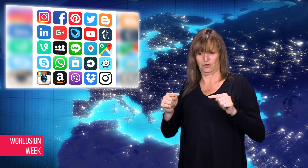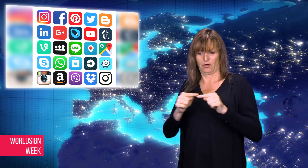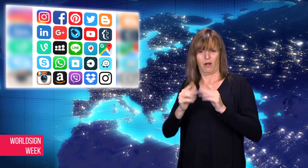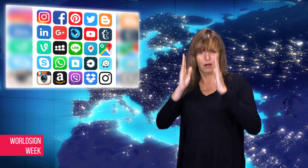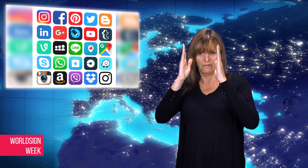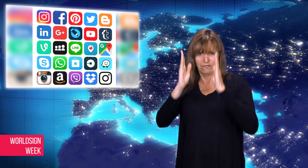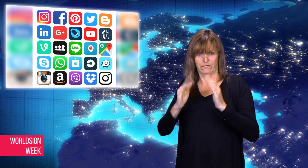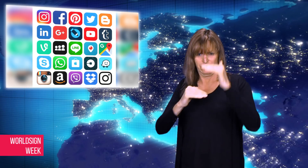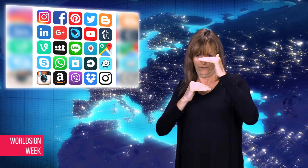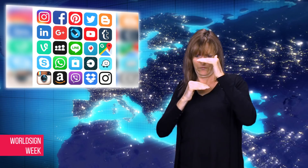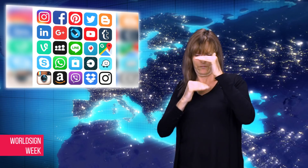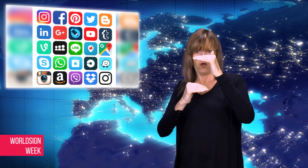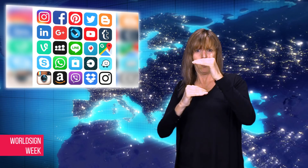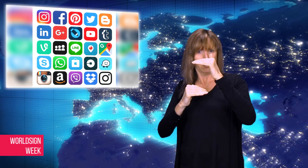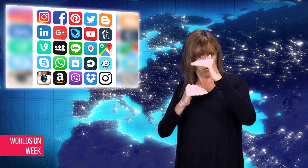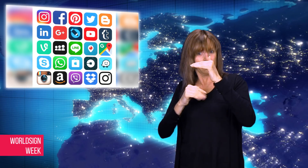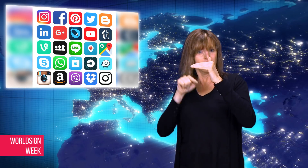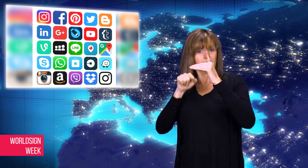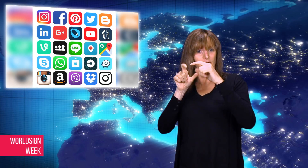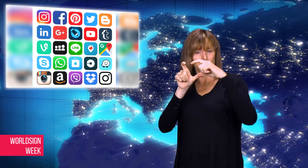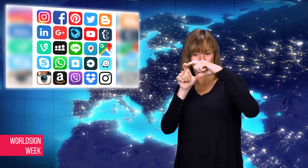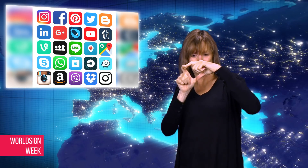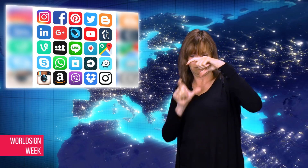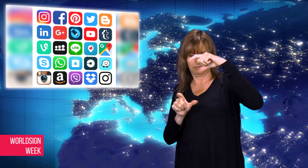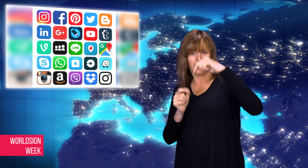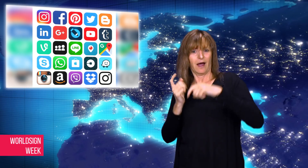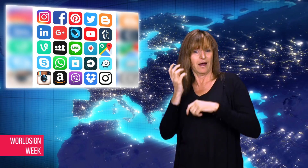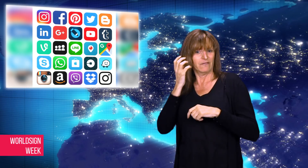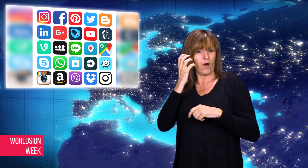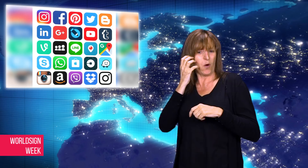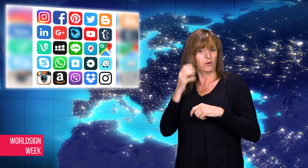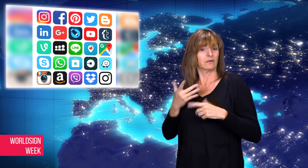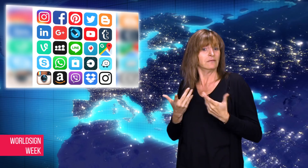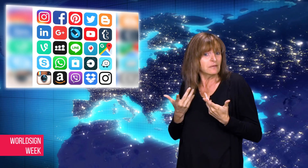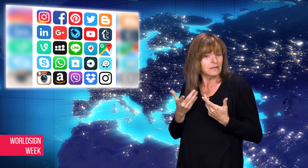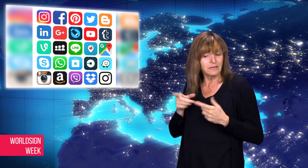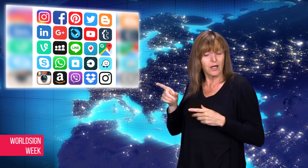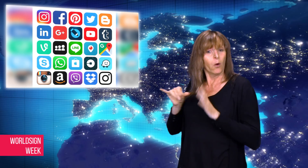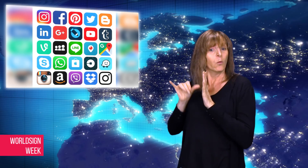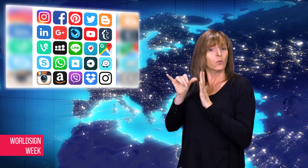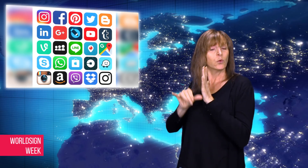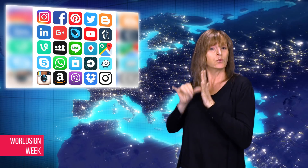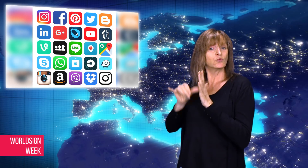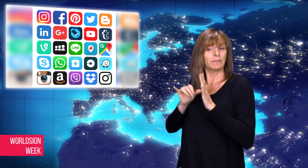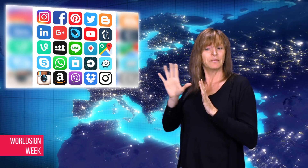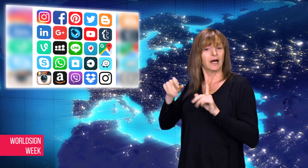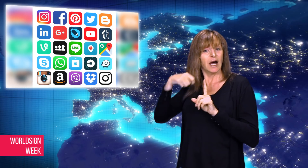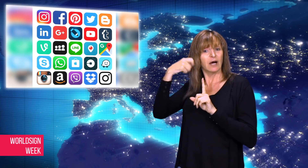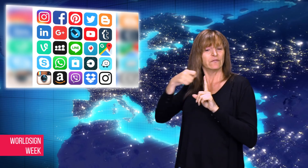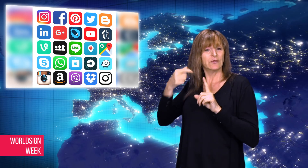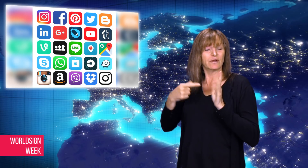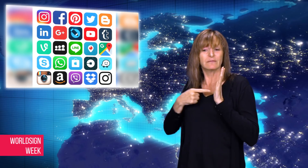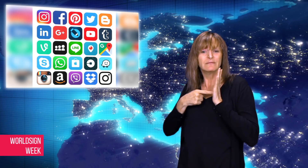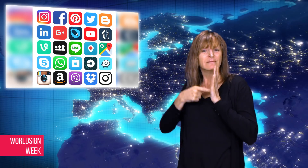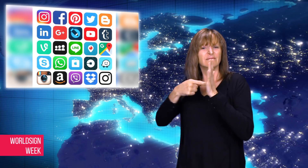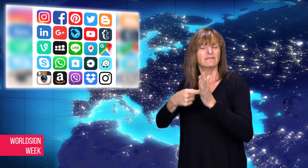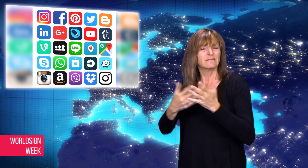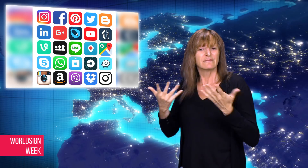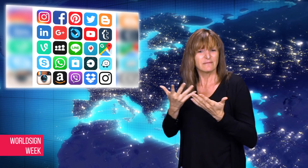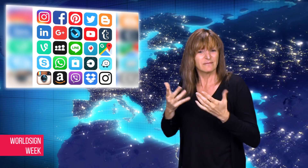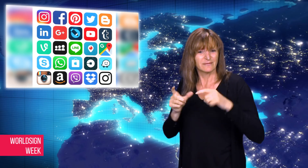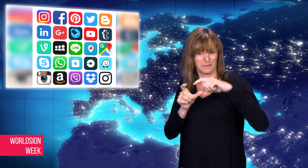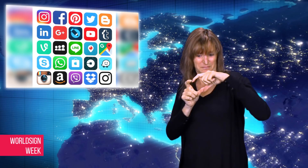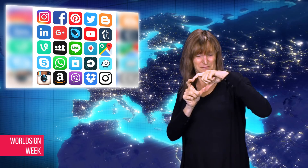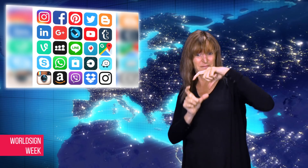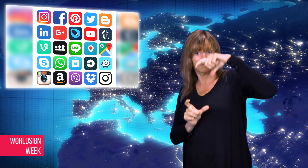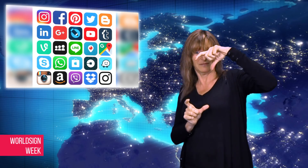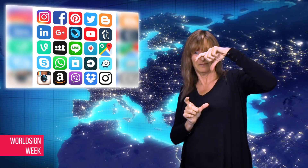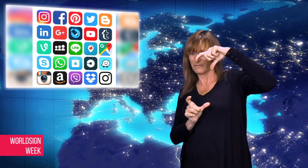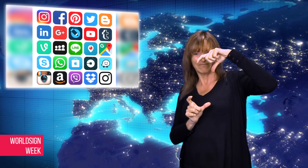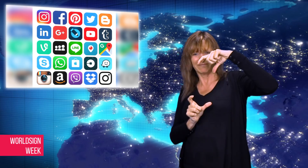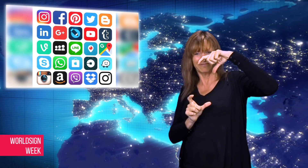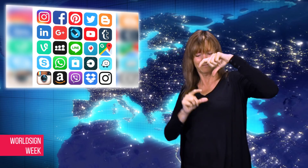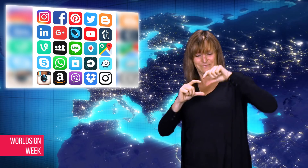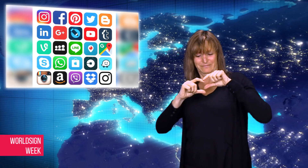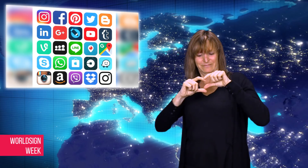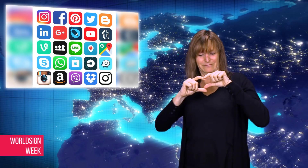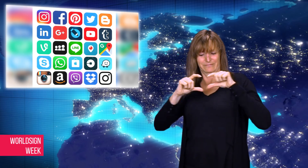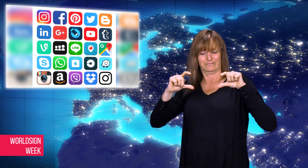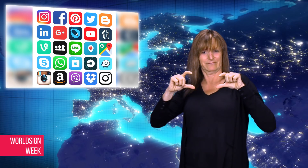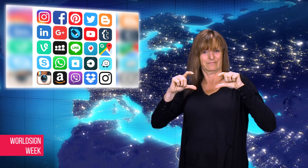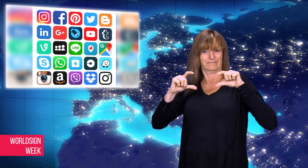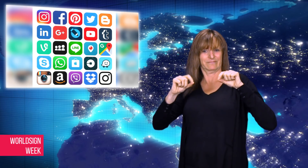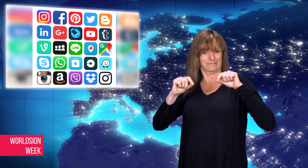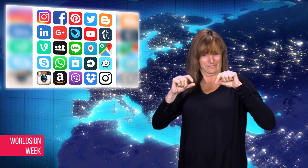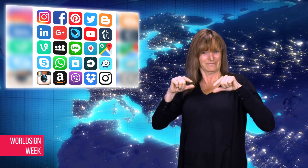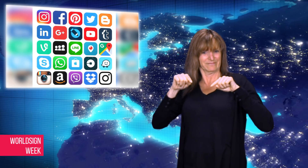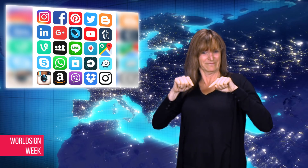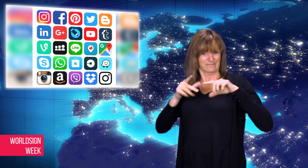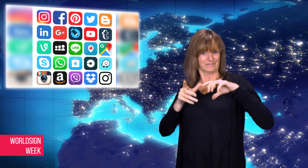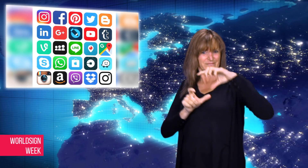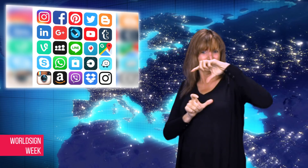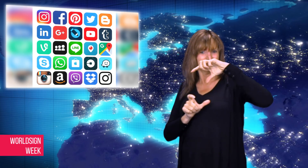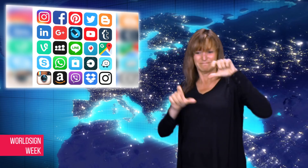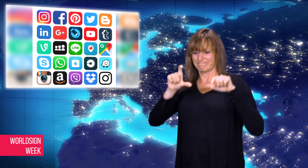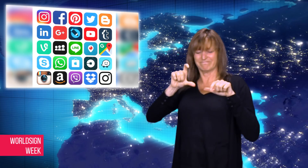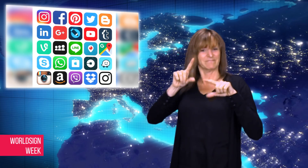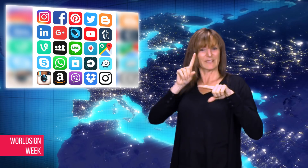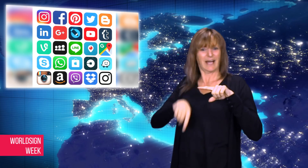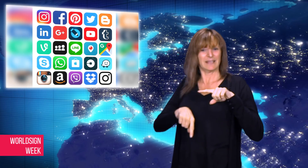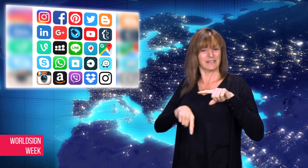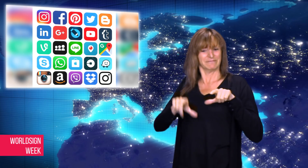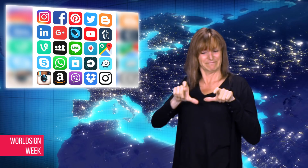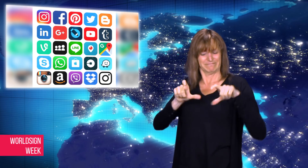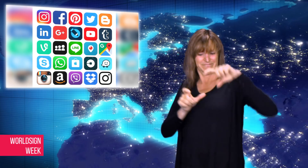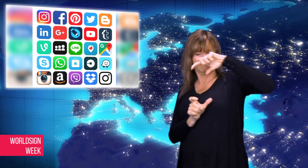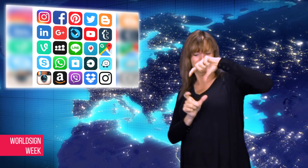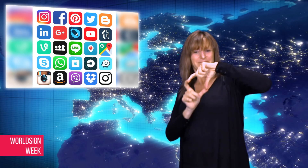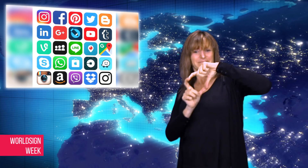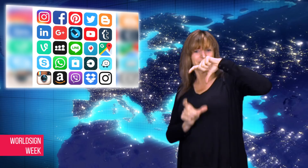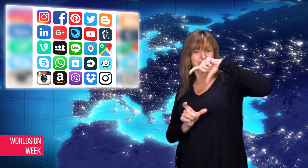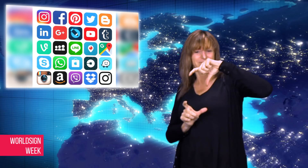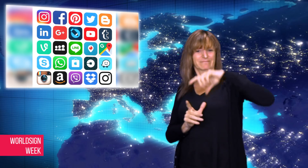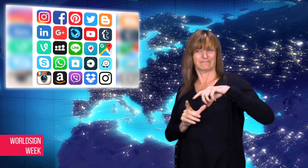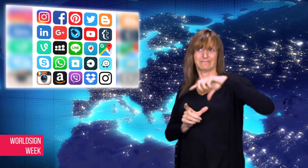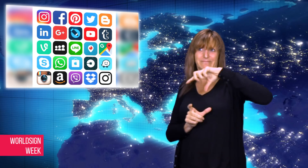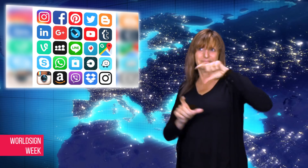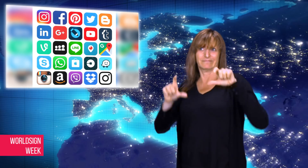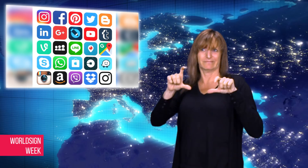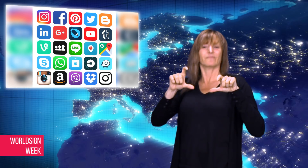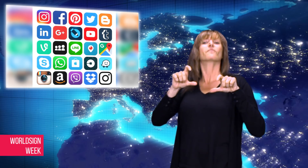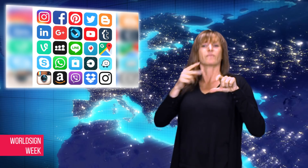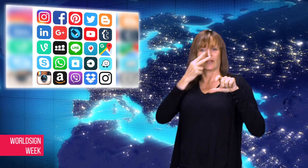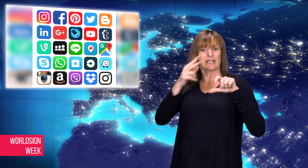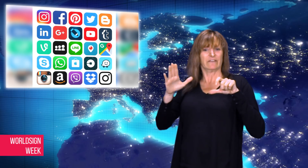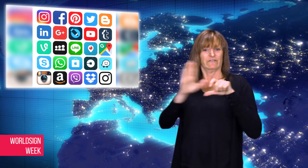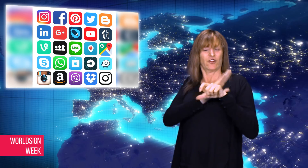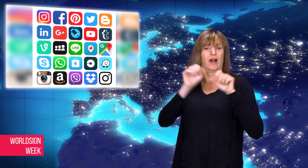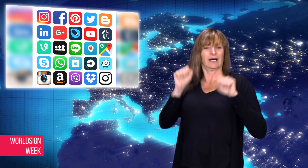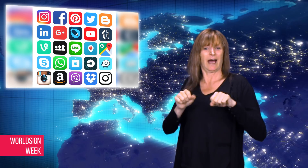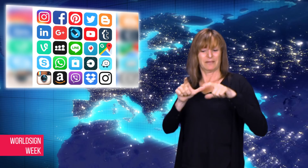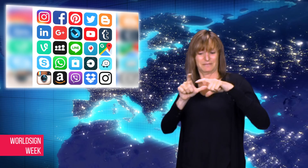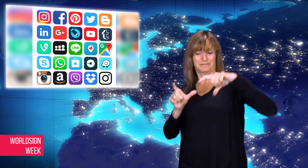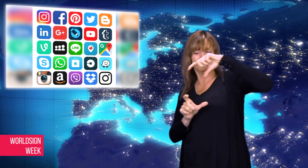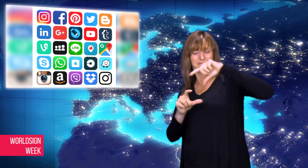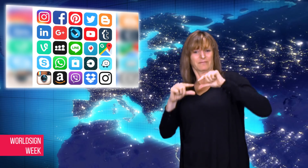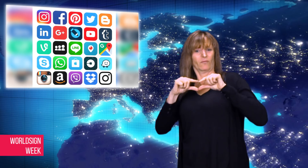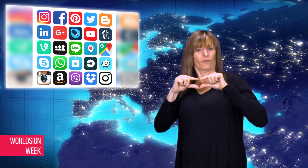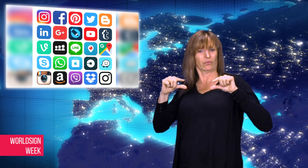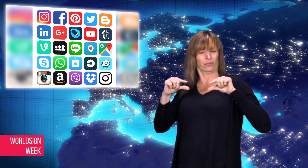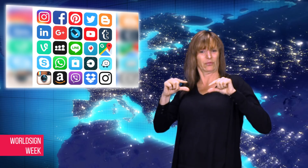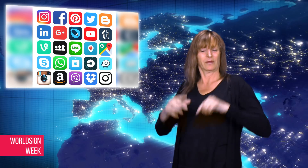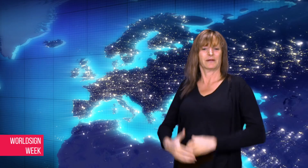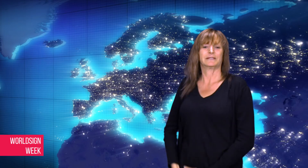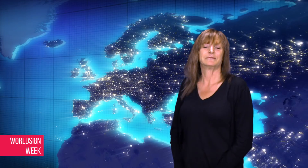to be tilted horizontally.